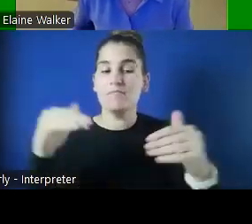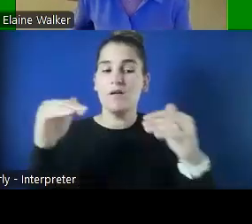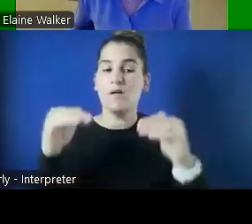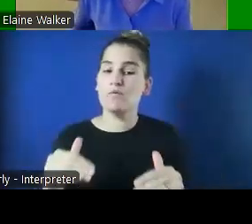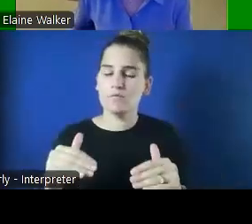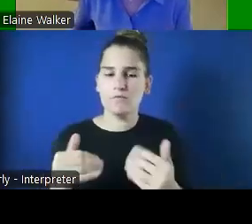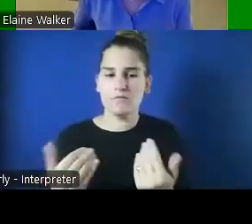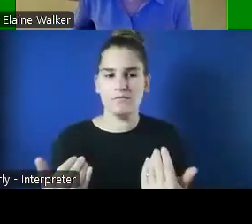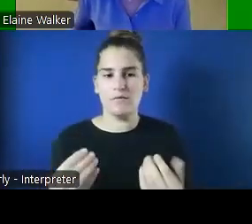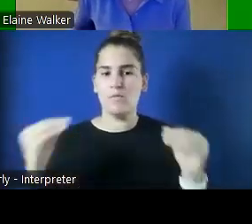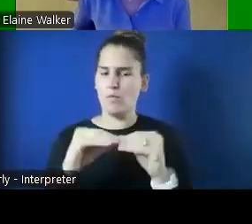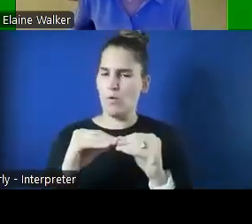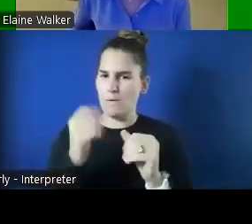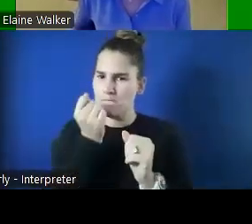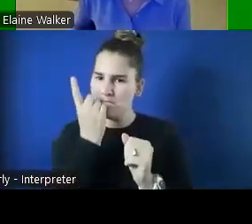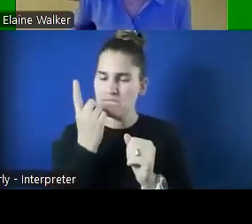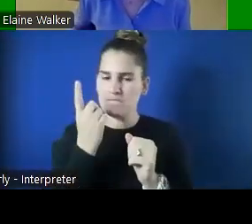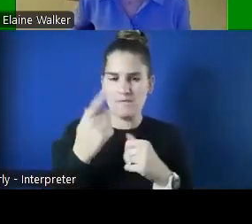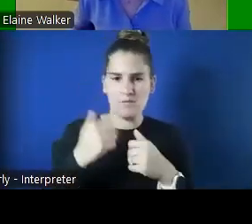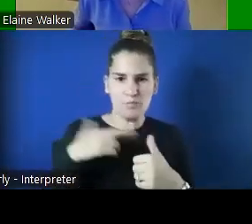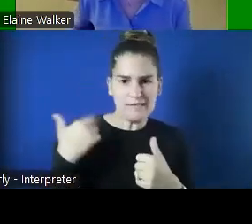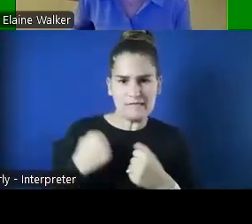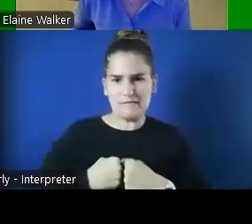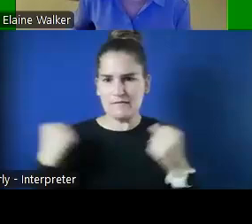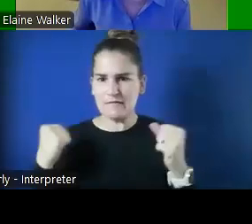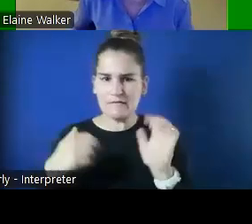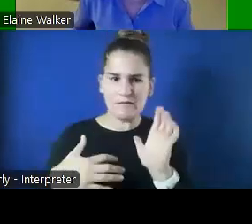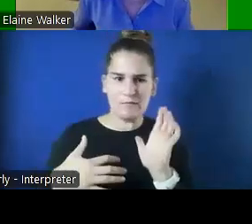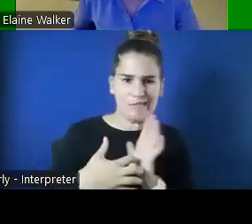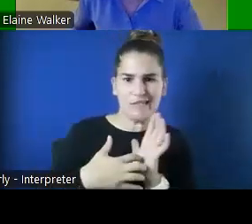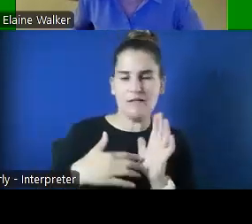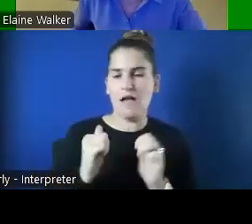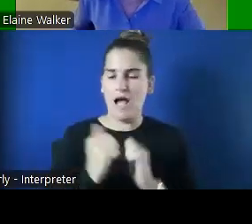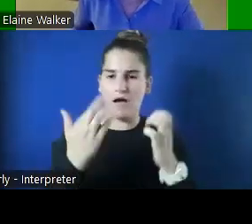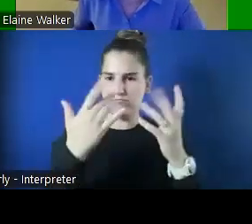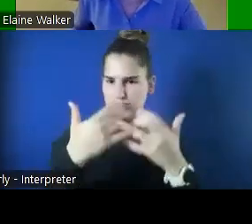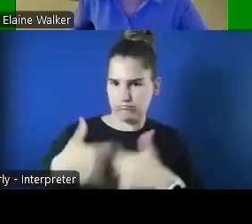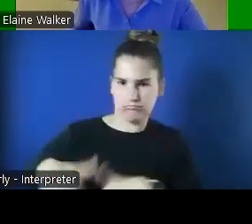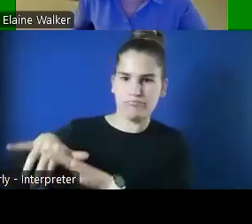light on the nature of vulnerability and how it unfolds through neuromaturational